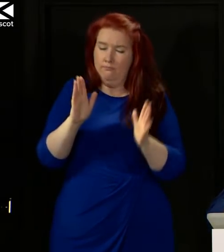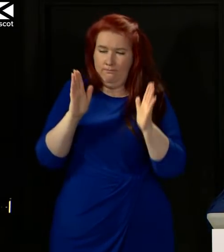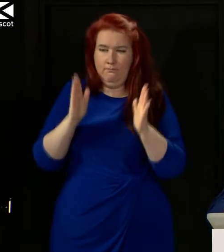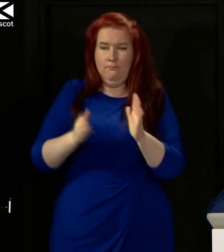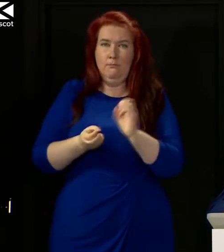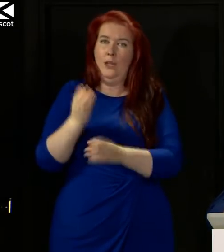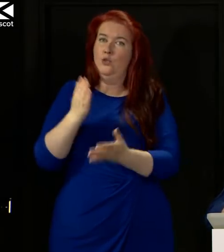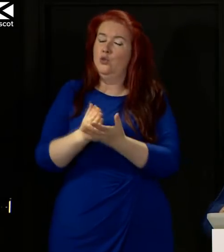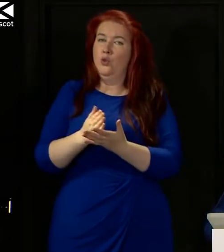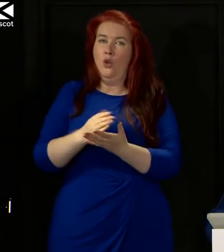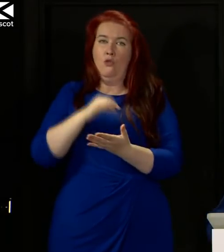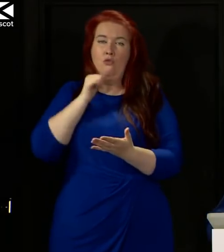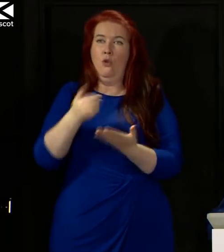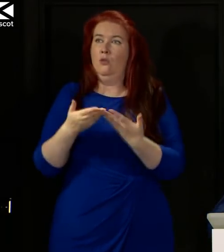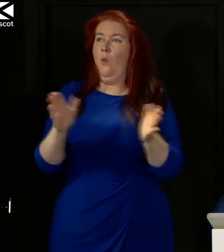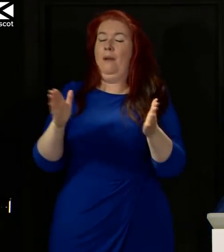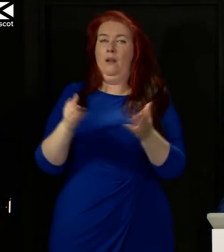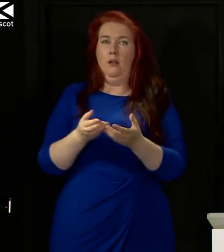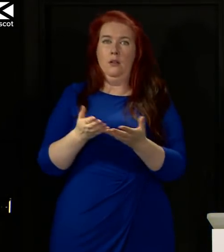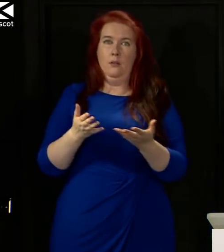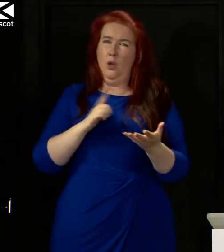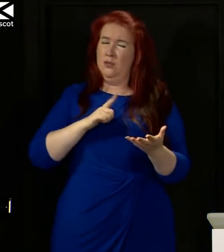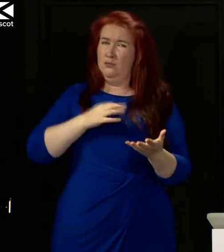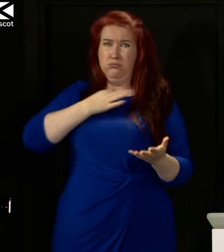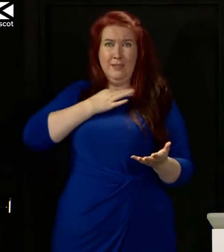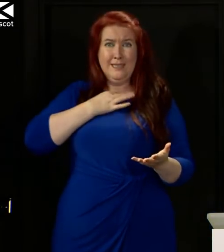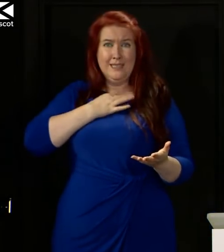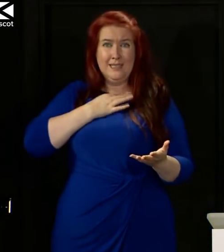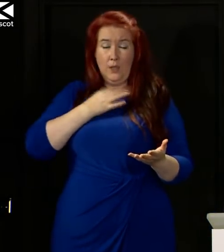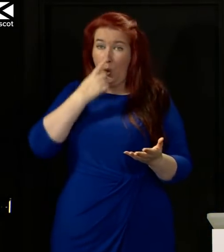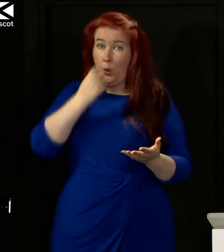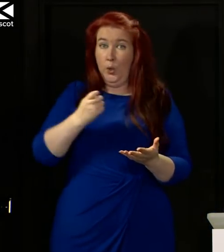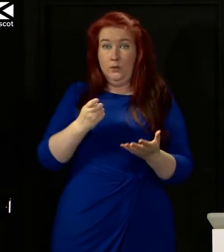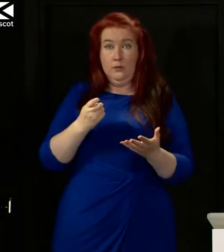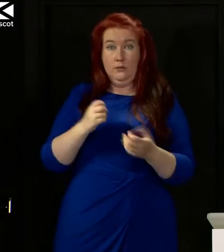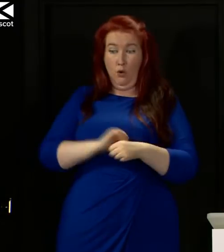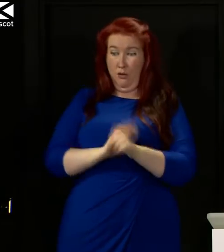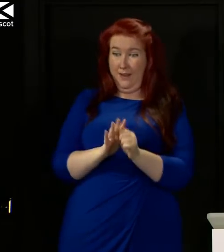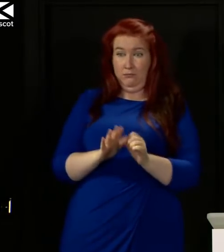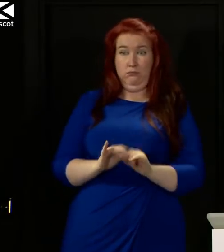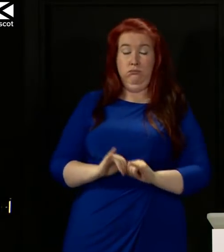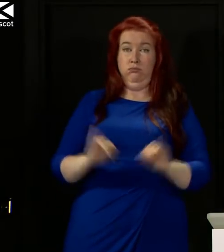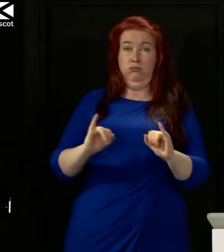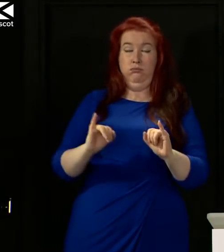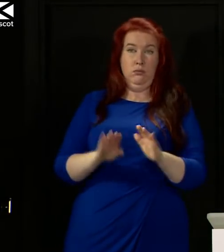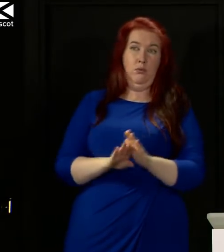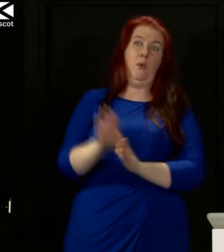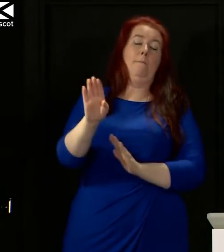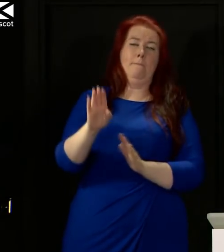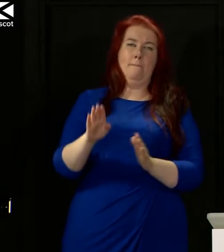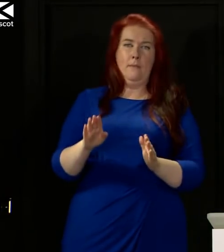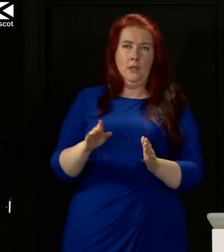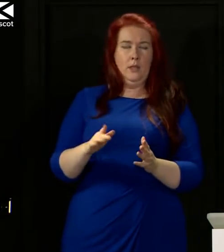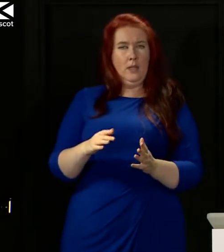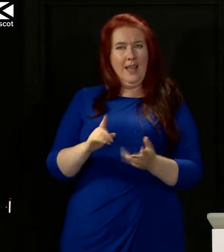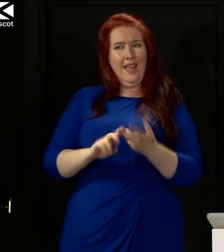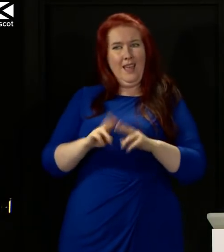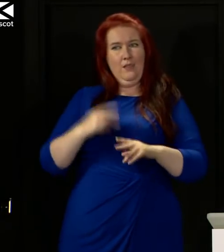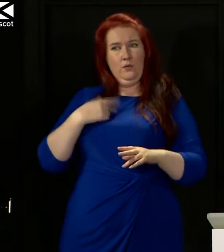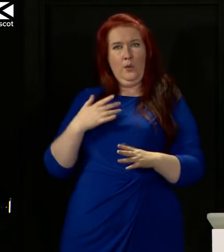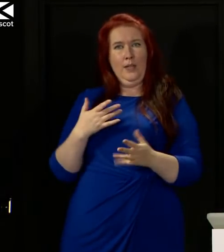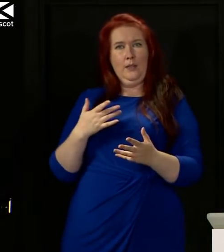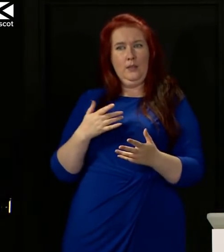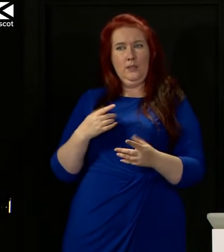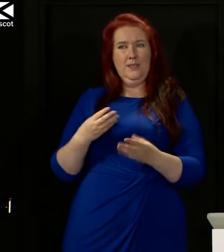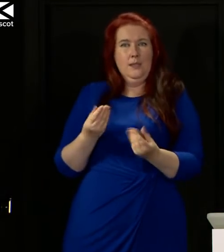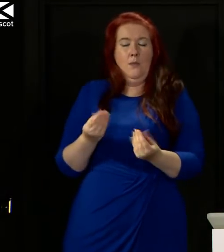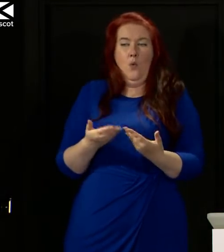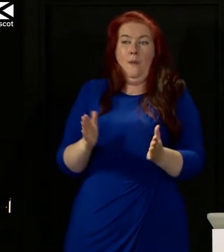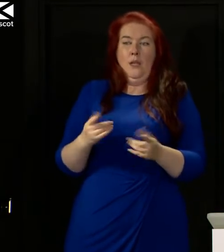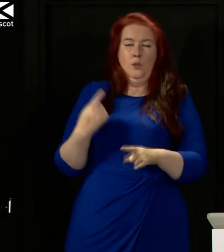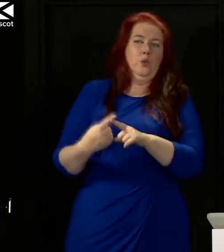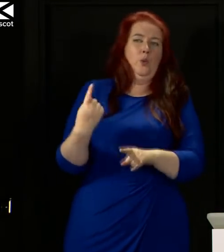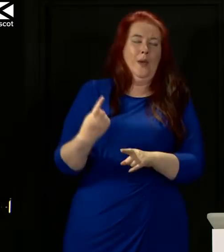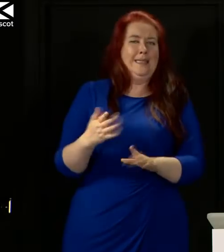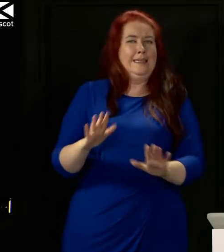reckless and we are not risking a resurgence of the virus by anything that we do too quickly.